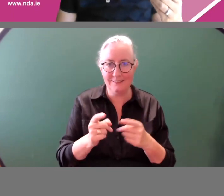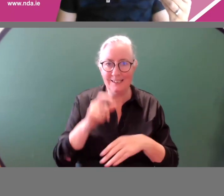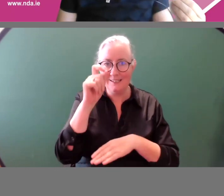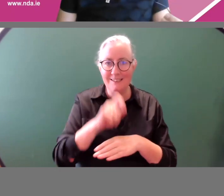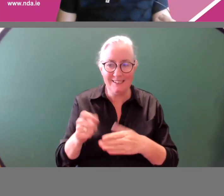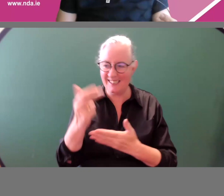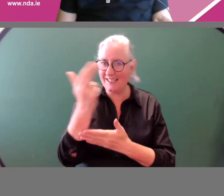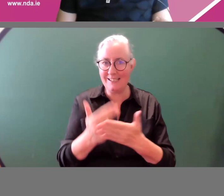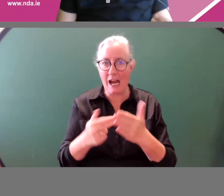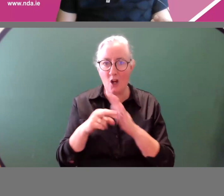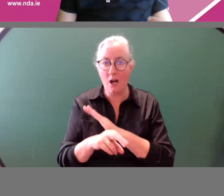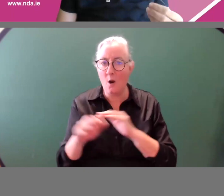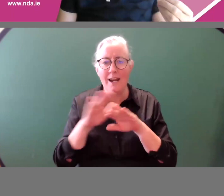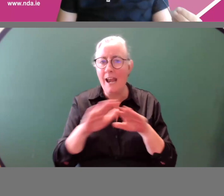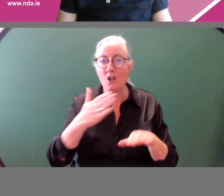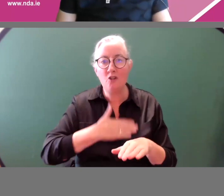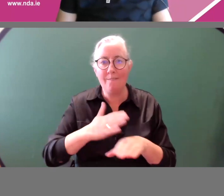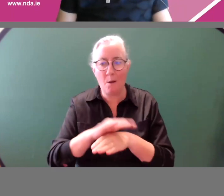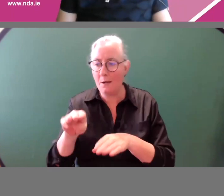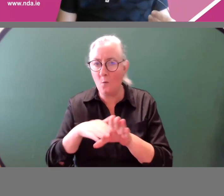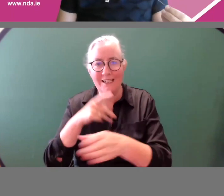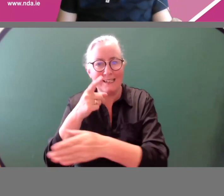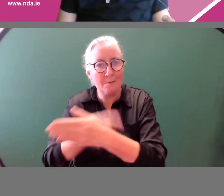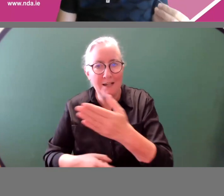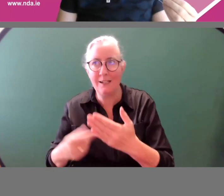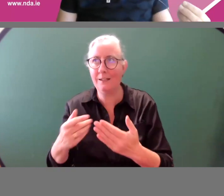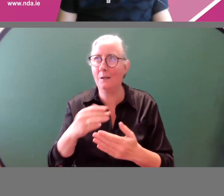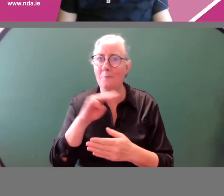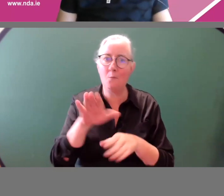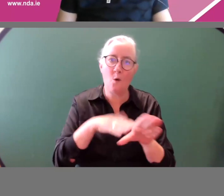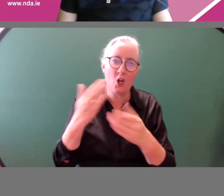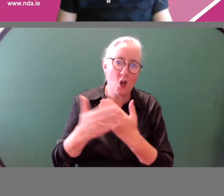designing for people with disabilities or families with young children or older people separately.